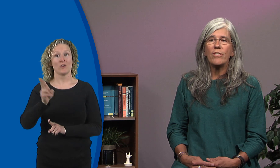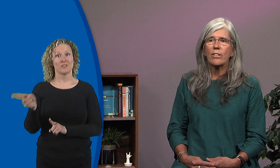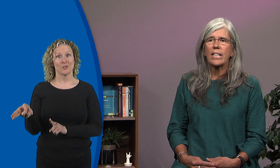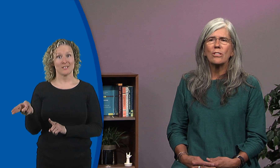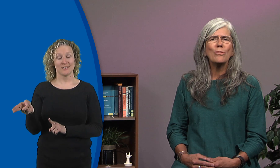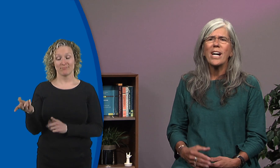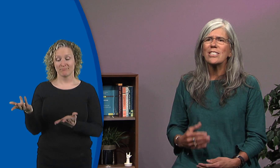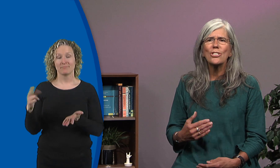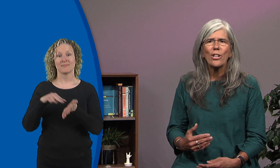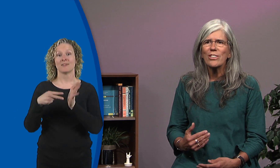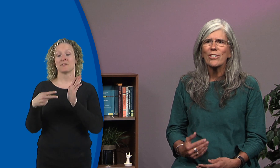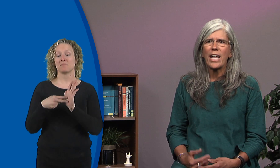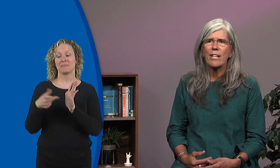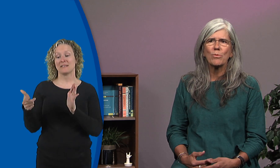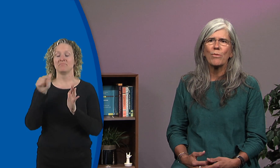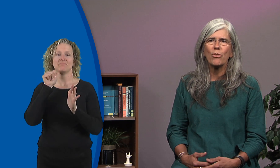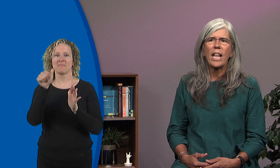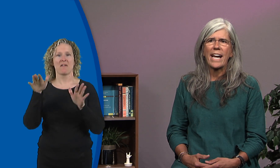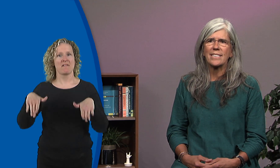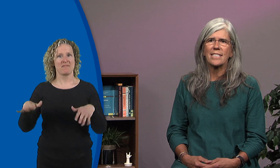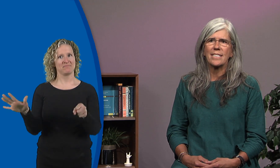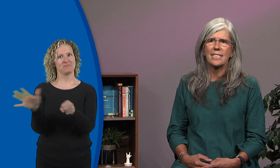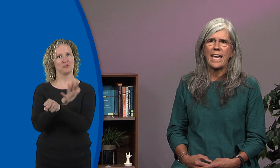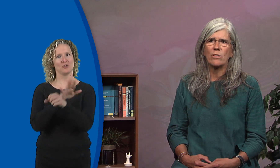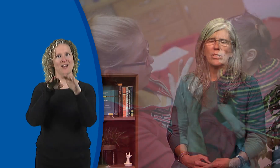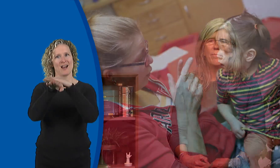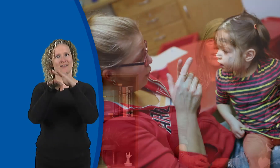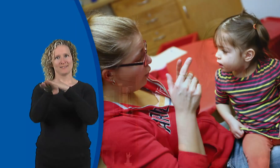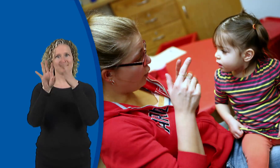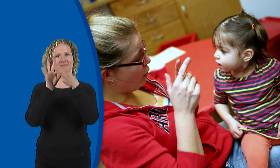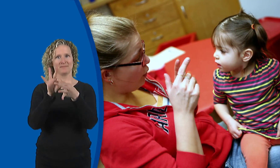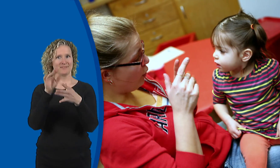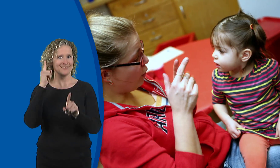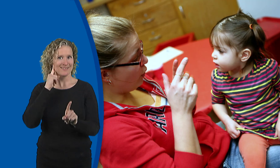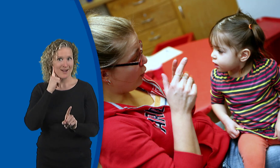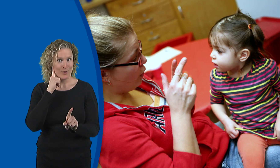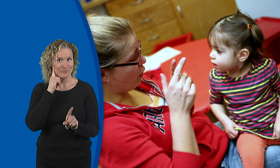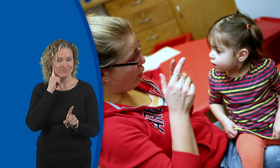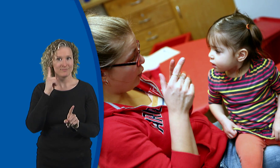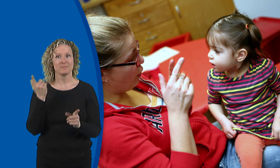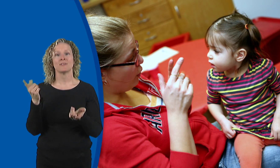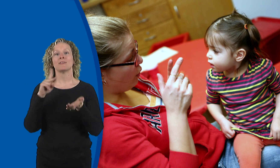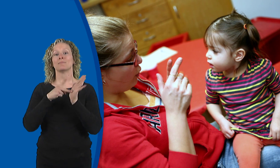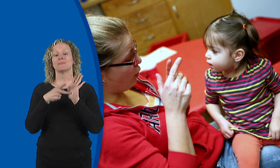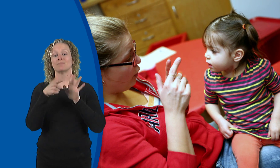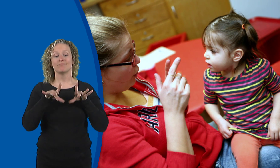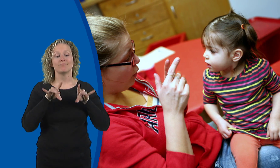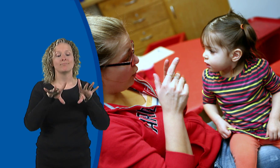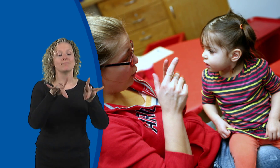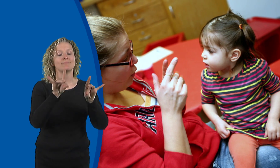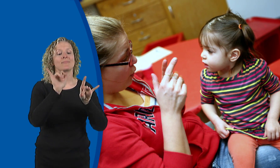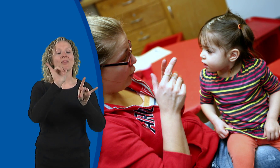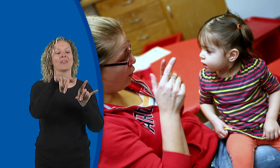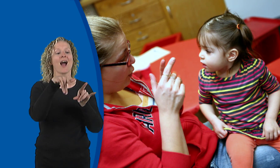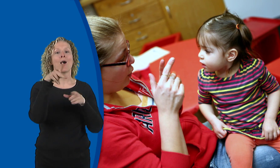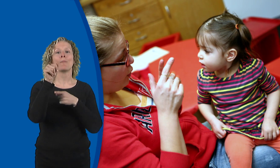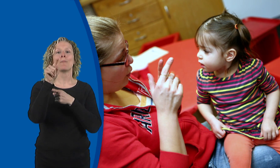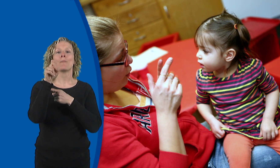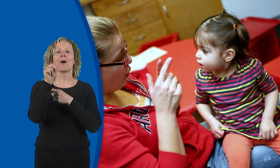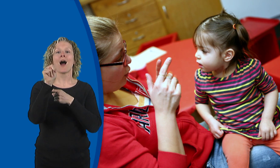do not start their lives with full access to sound. This makes it challenging for them to identify the patterns needed to learn language